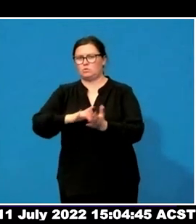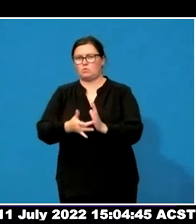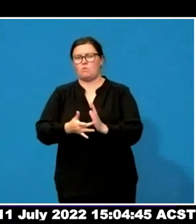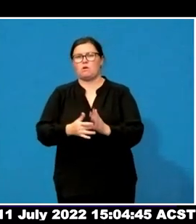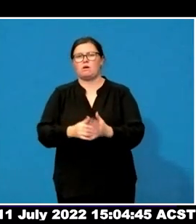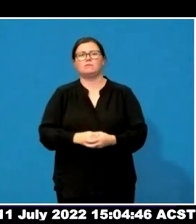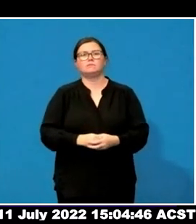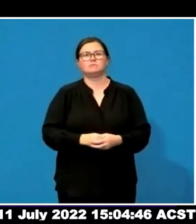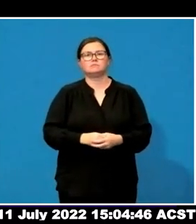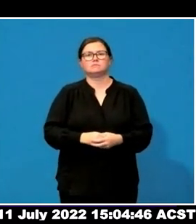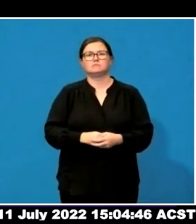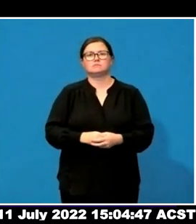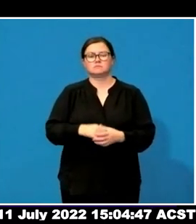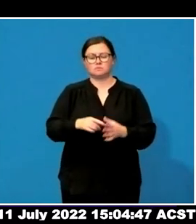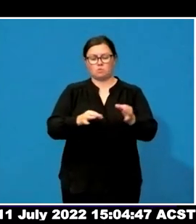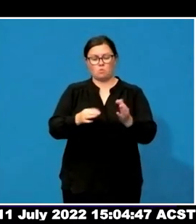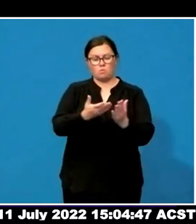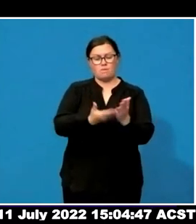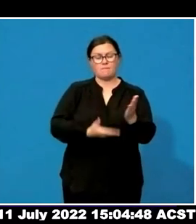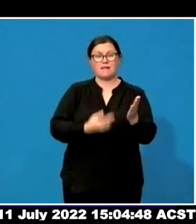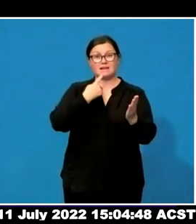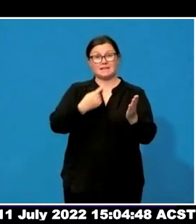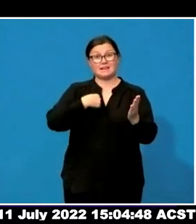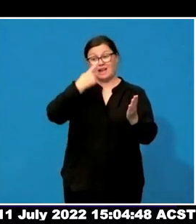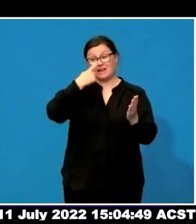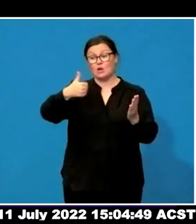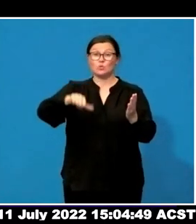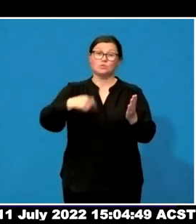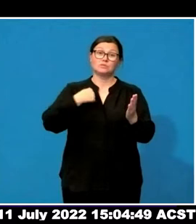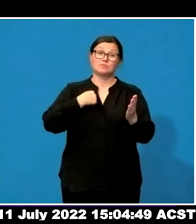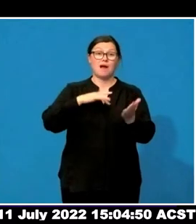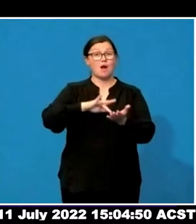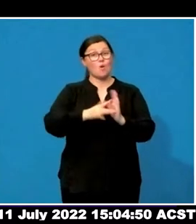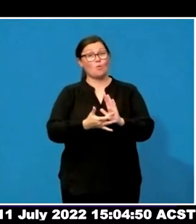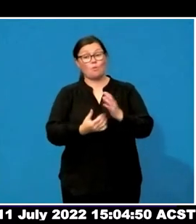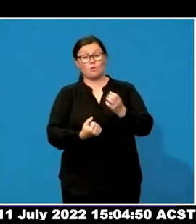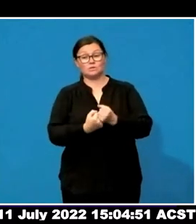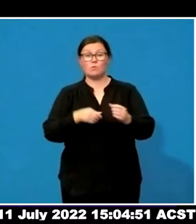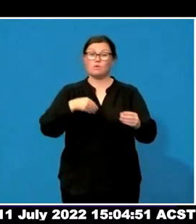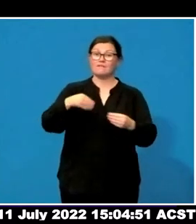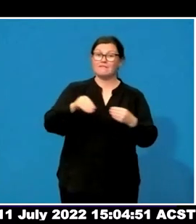"... can use my core support funding flexibly to help with daily activities my current